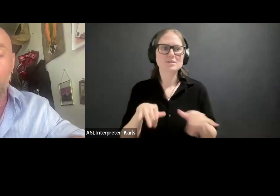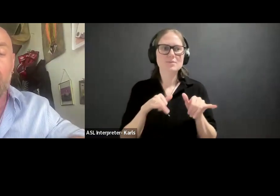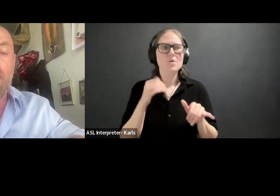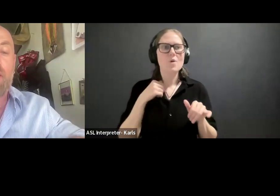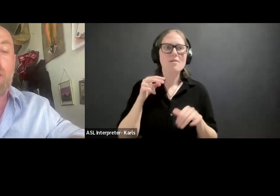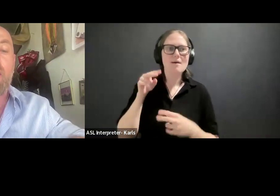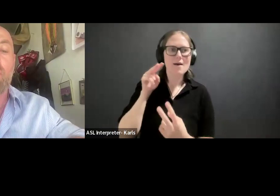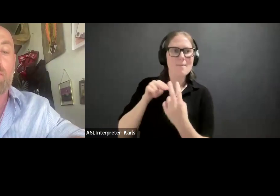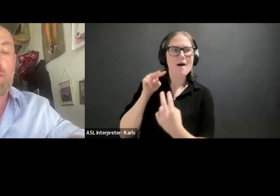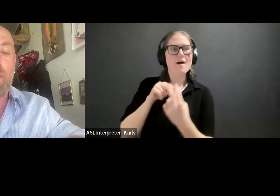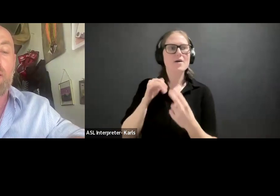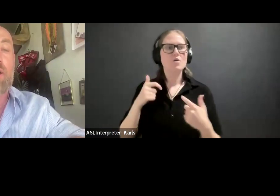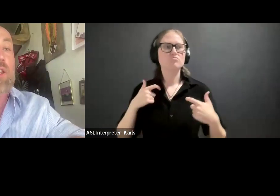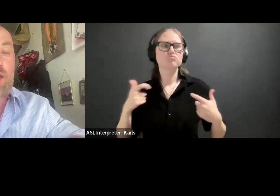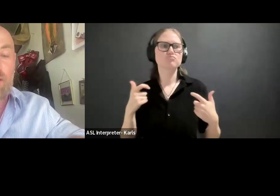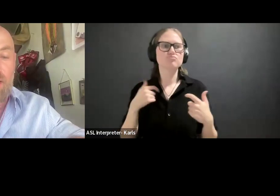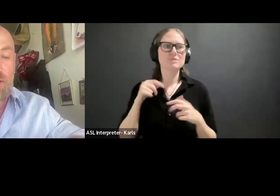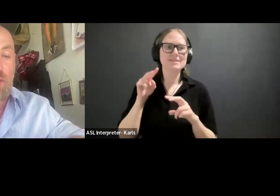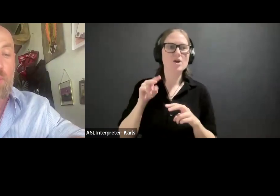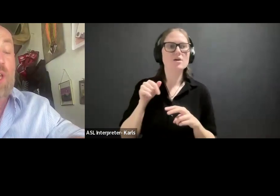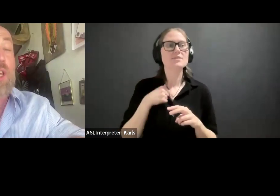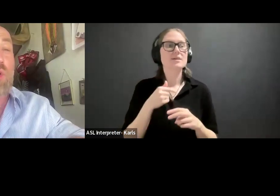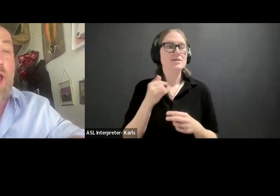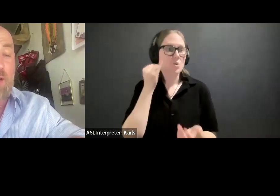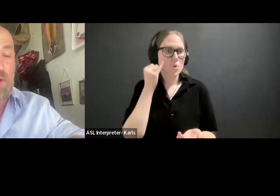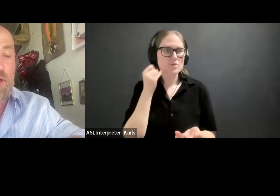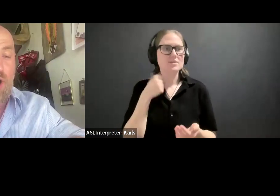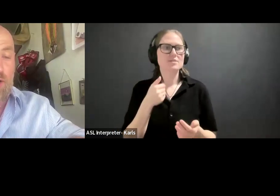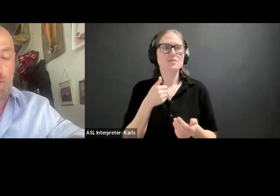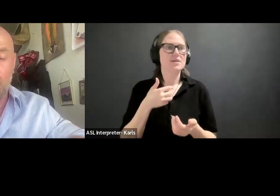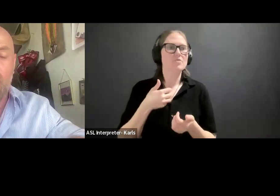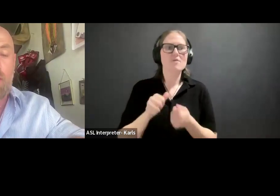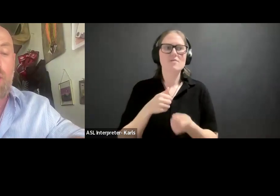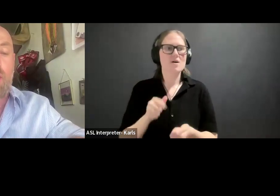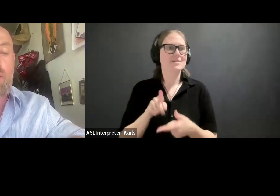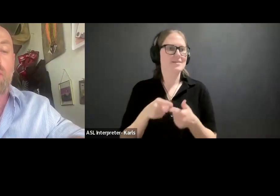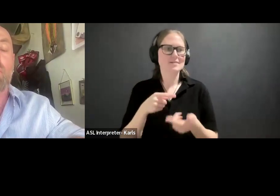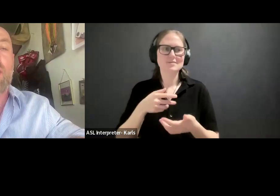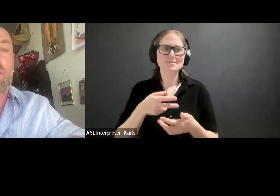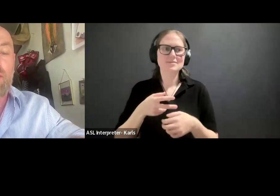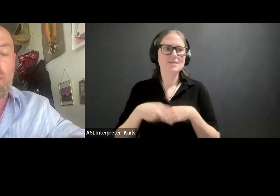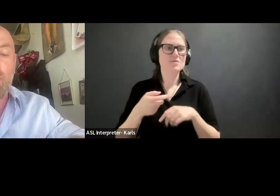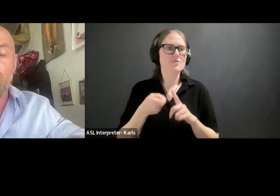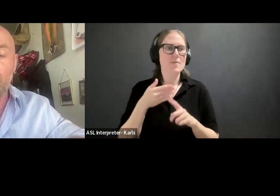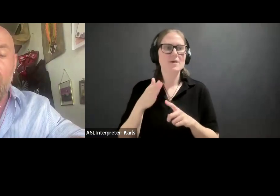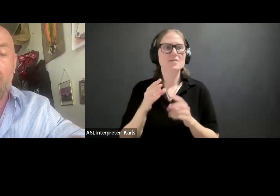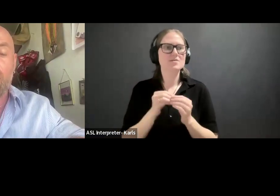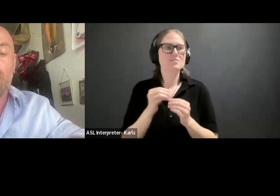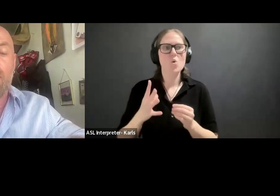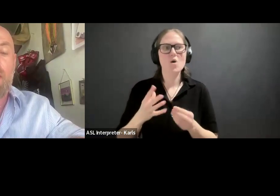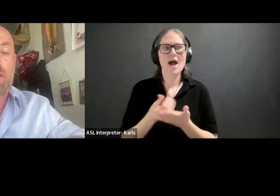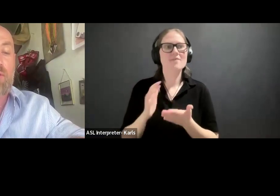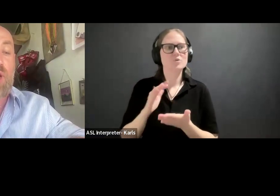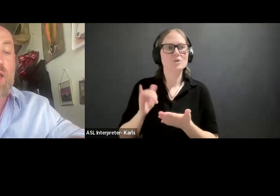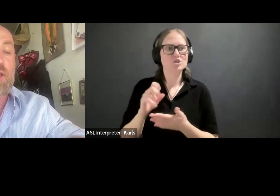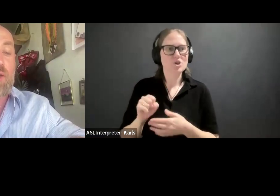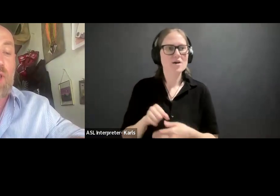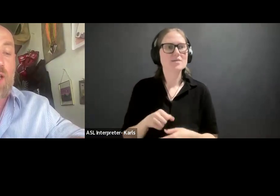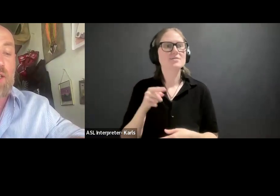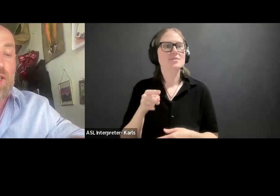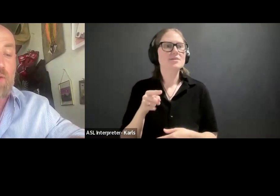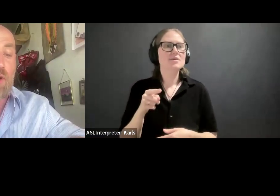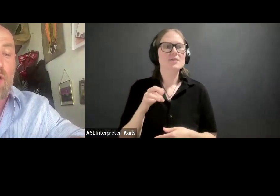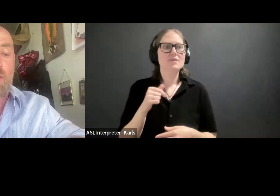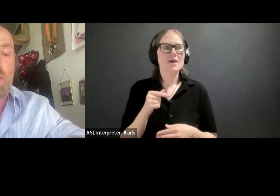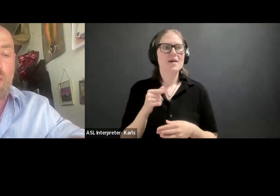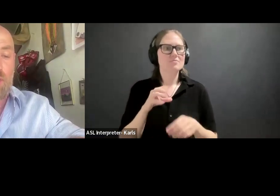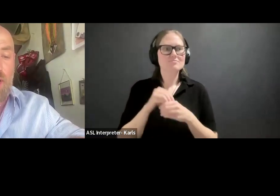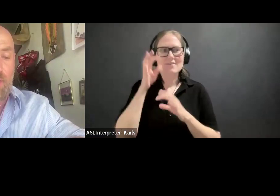Allegedly, the Chakal roughly fucks, then steals from his more affluent Johns. The John, in turn, relishes in the abuse as part of a fantasy of playing the civilizing savior to a noble savage.